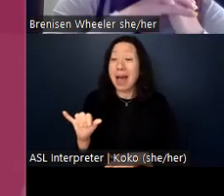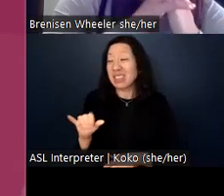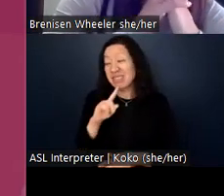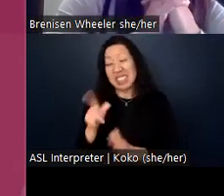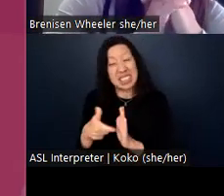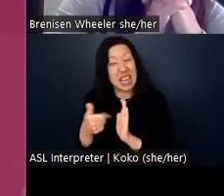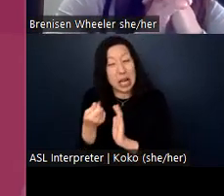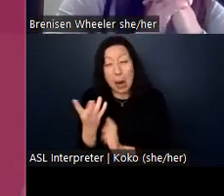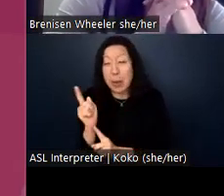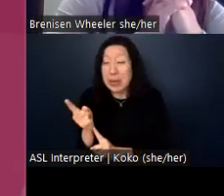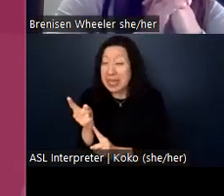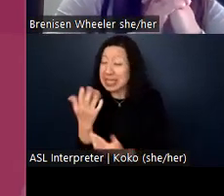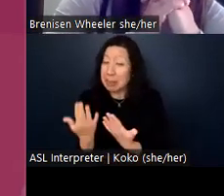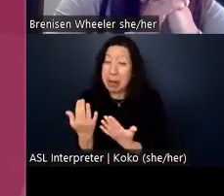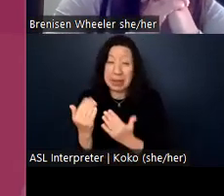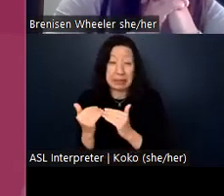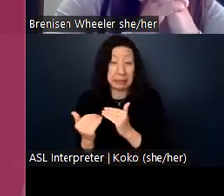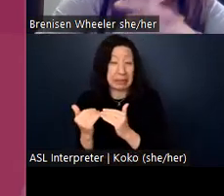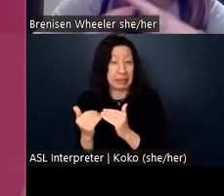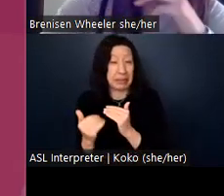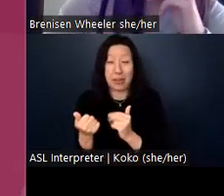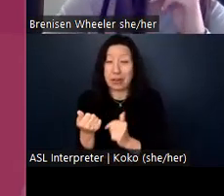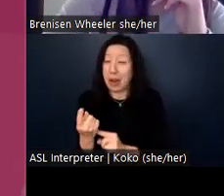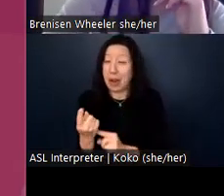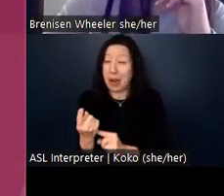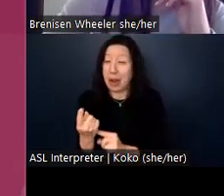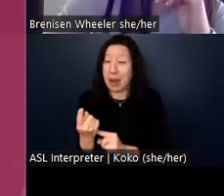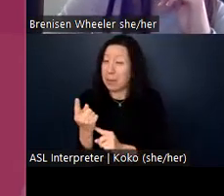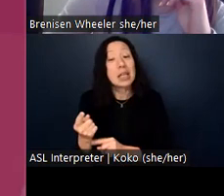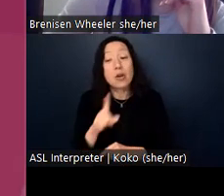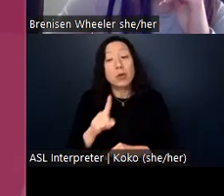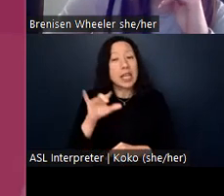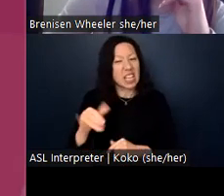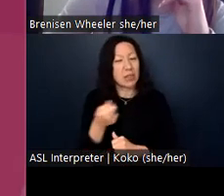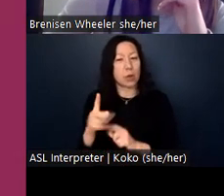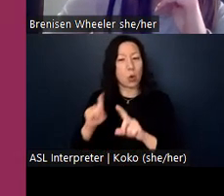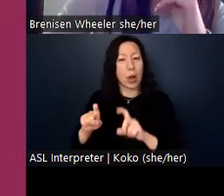if not less it's just a few questions. 13:31:52 It really helps us out. and then